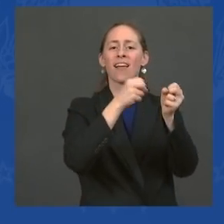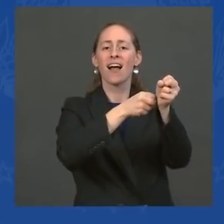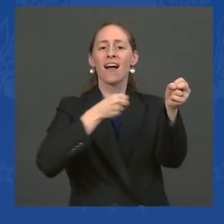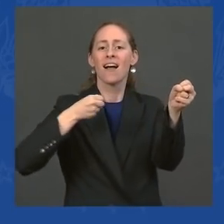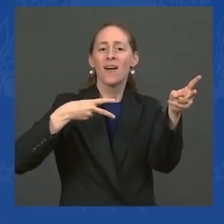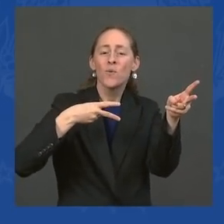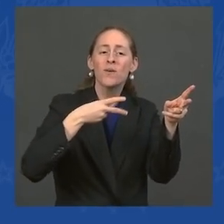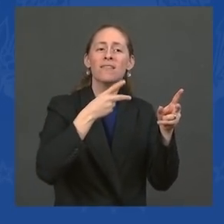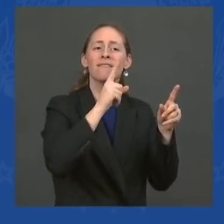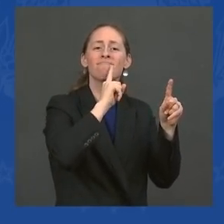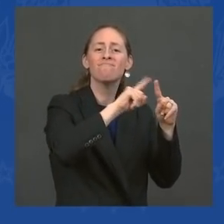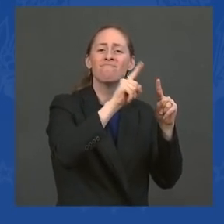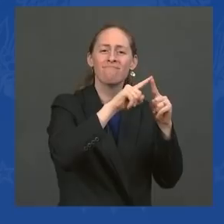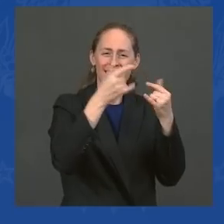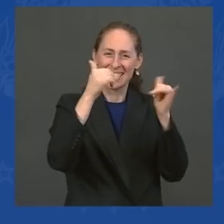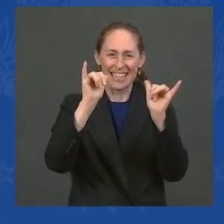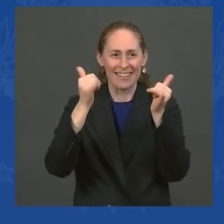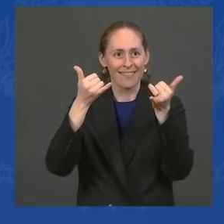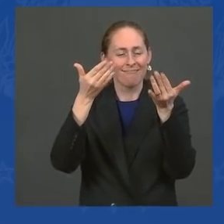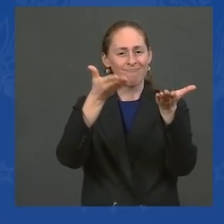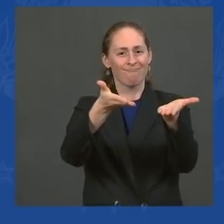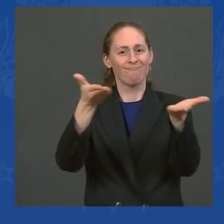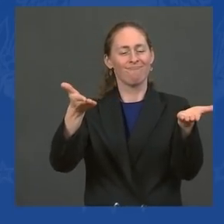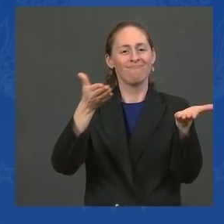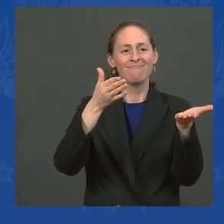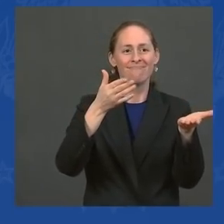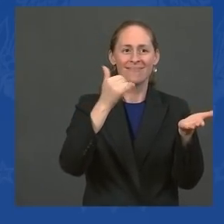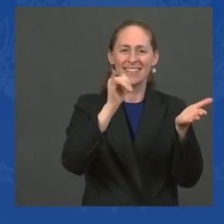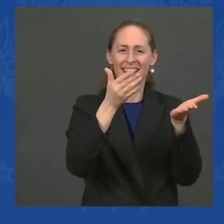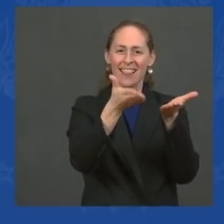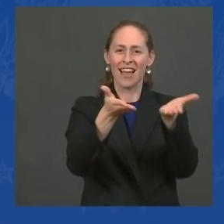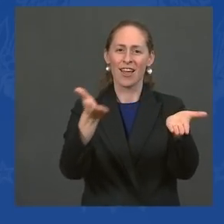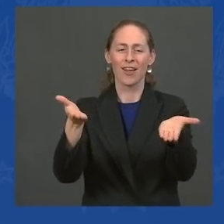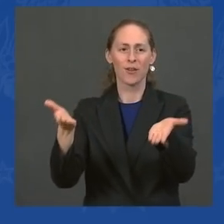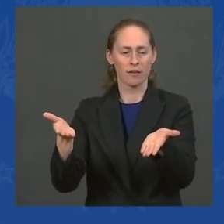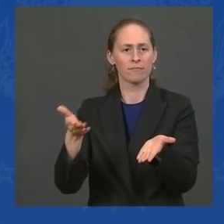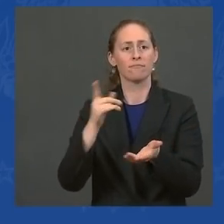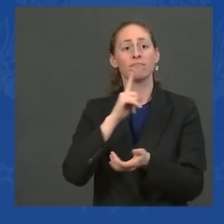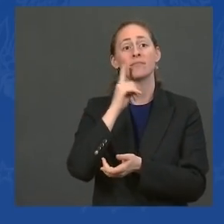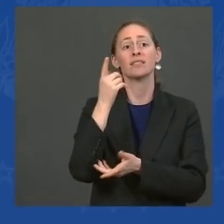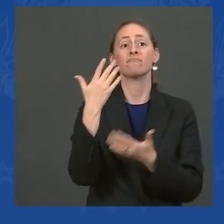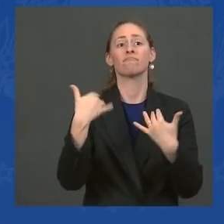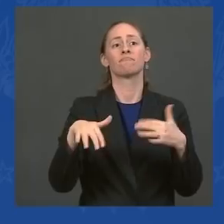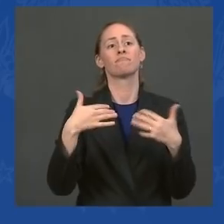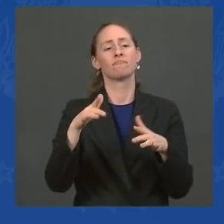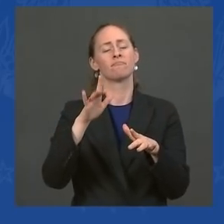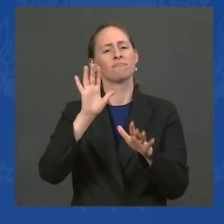are as inseparable from Bears Ears as the air we breathe at this moment.